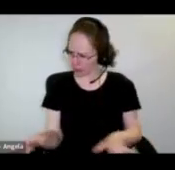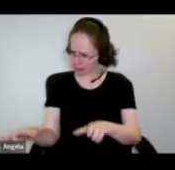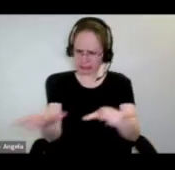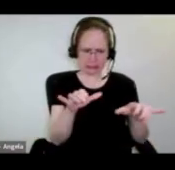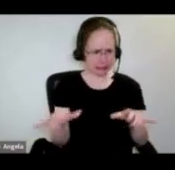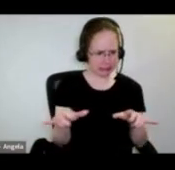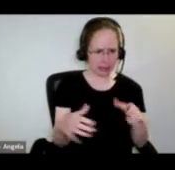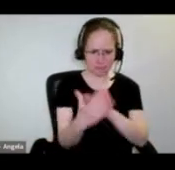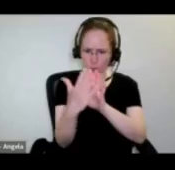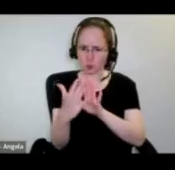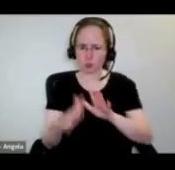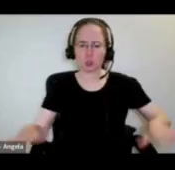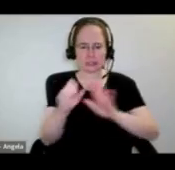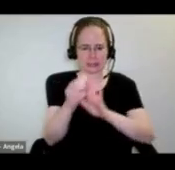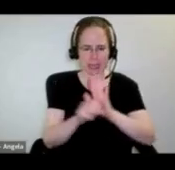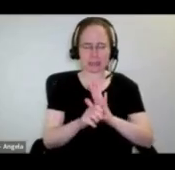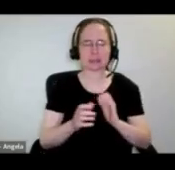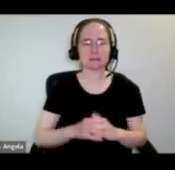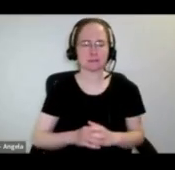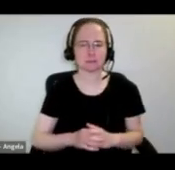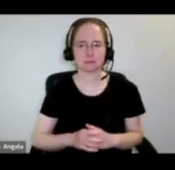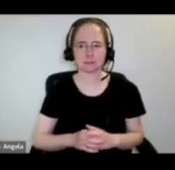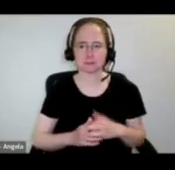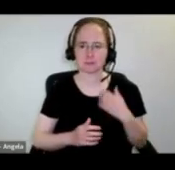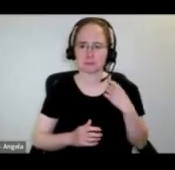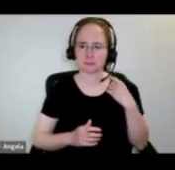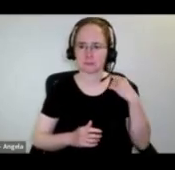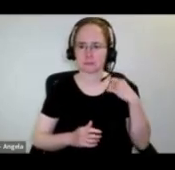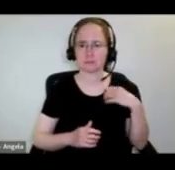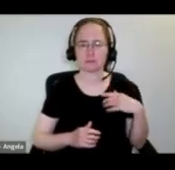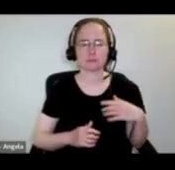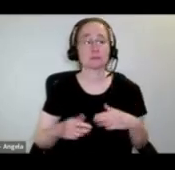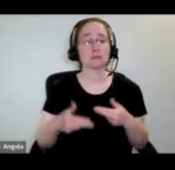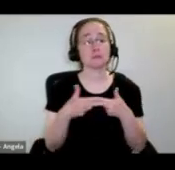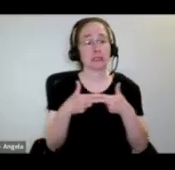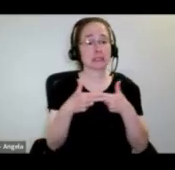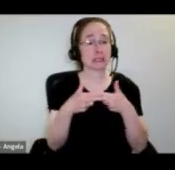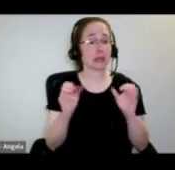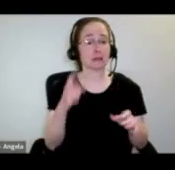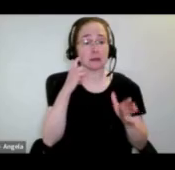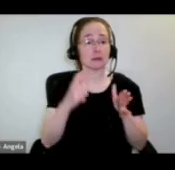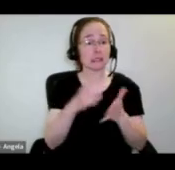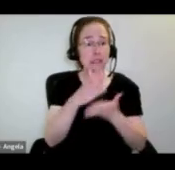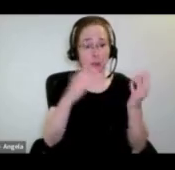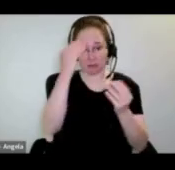Rosa Plasencia: And our team trains surveyors so that their methods are consistent across states. Rosa Plasencia: You can go ahead and jump to the next slide, please.